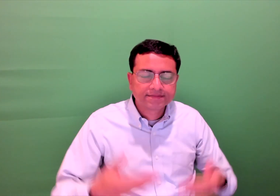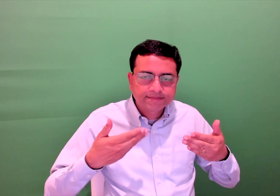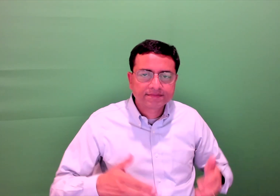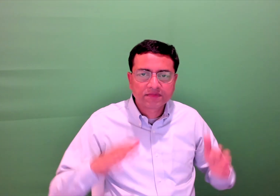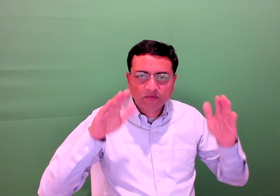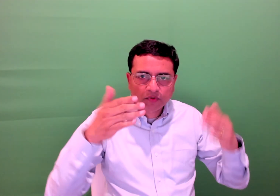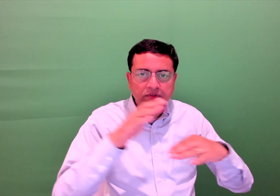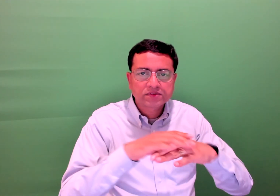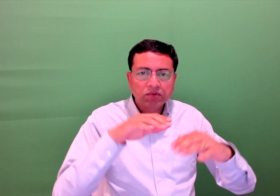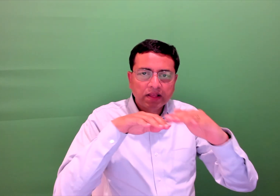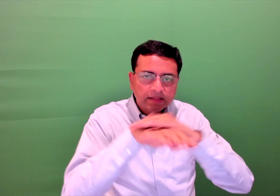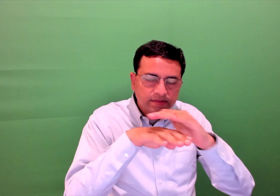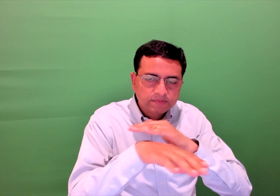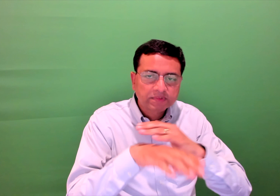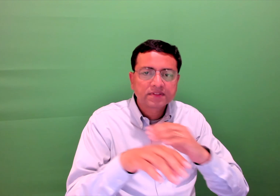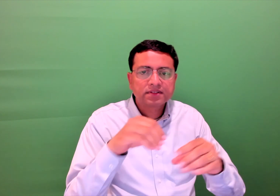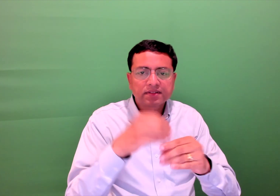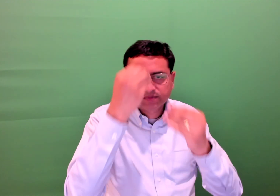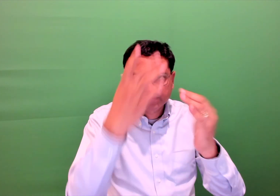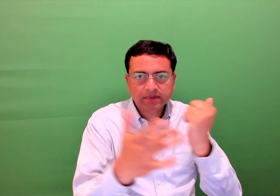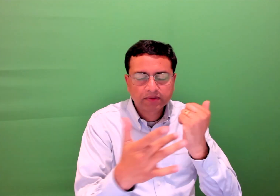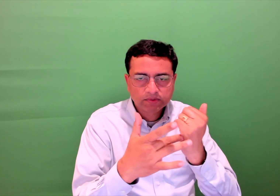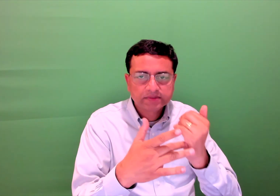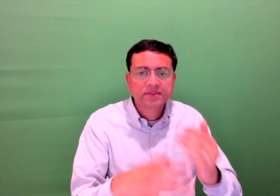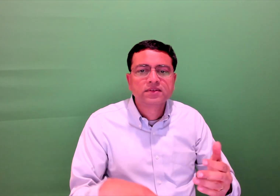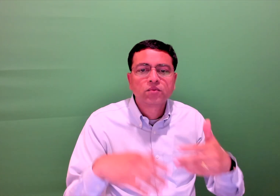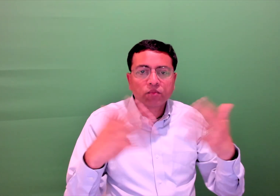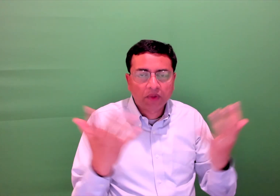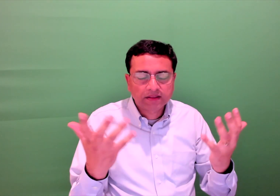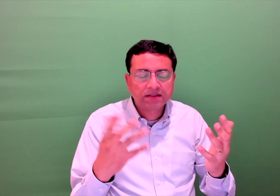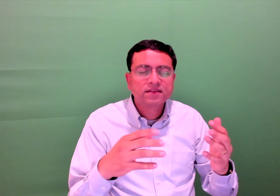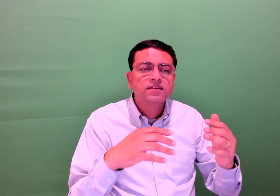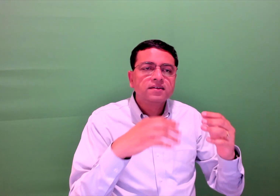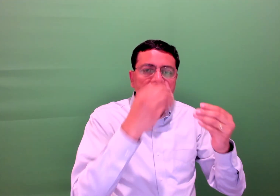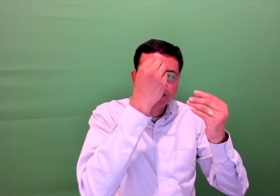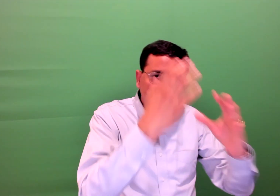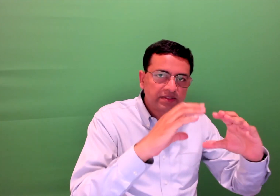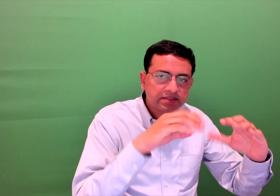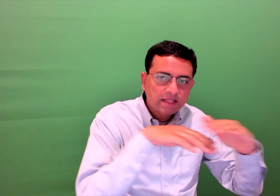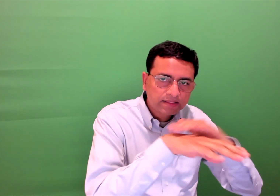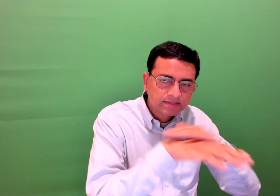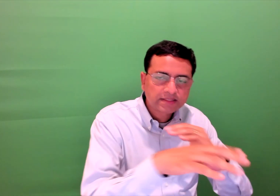I will be focusing on accessibility in information technology in the areas of information access